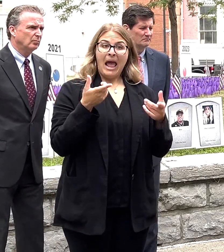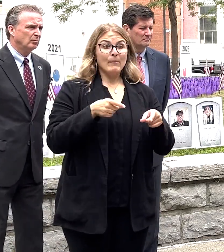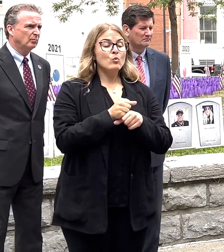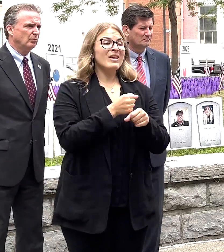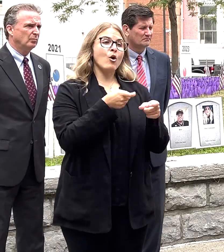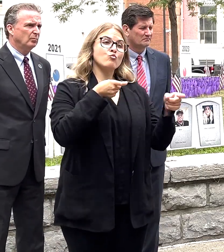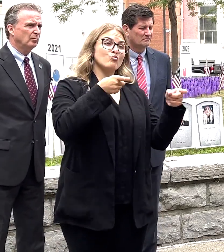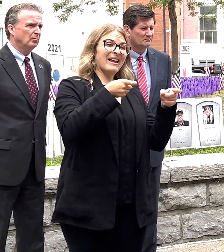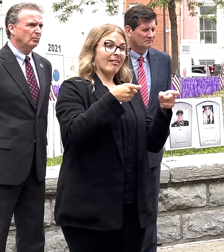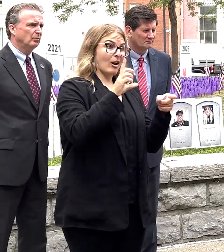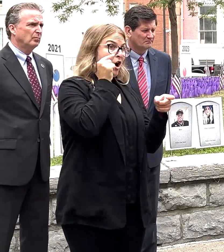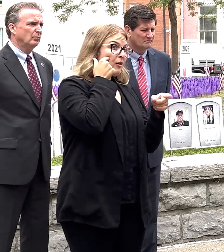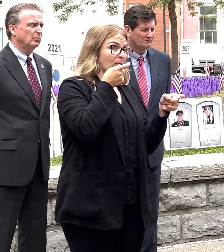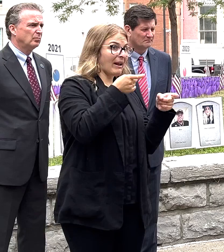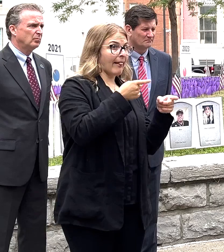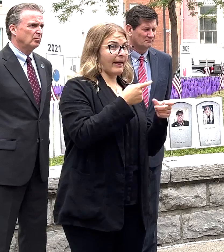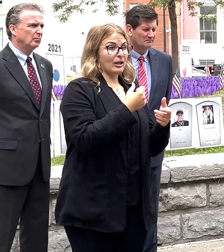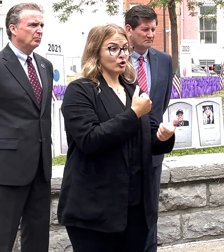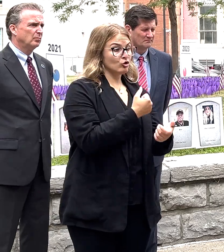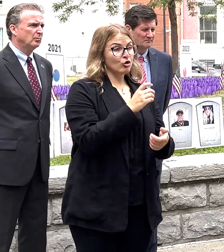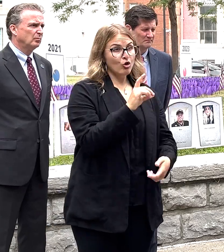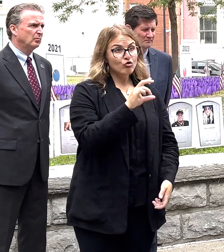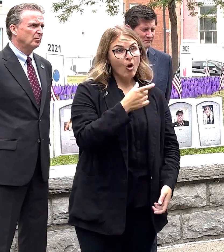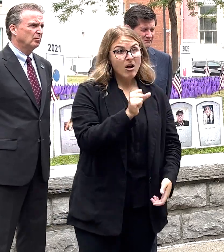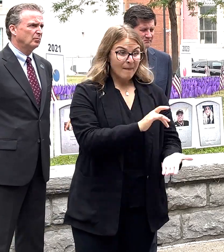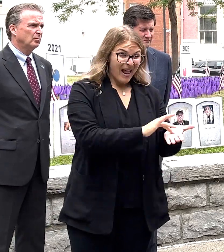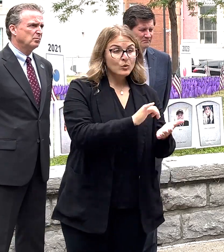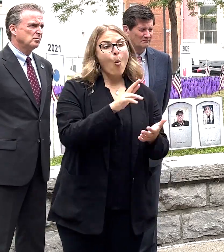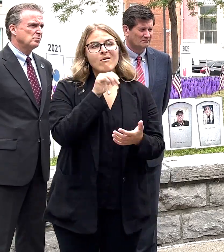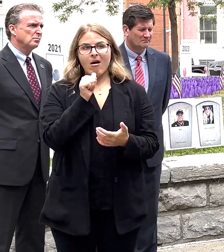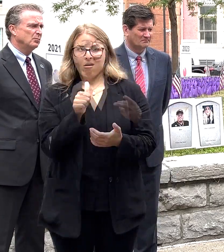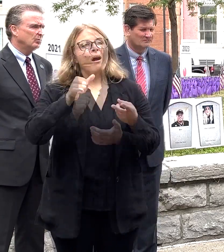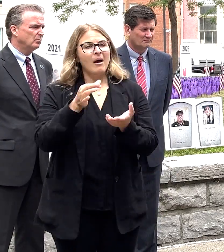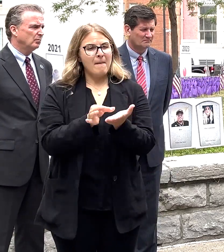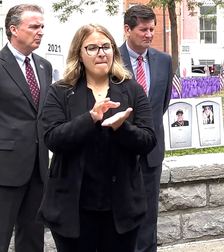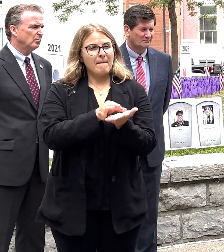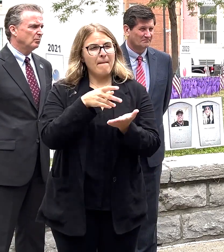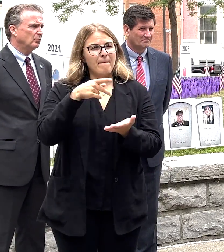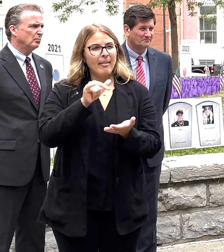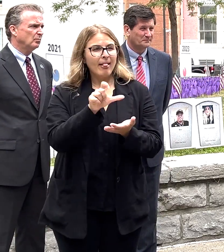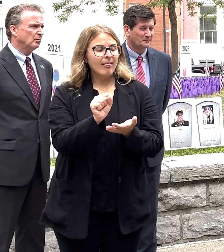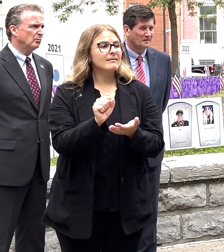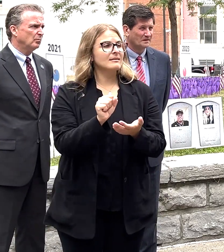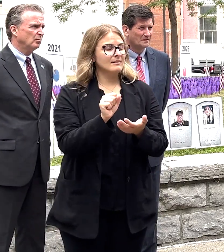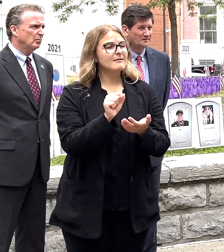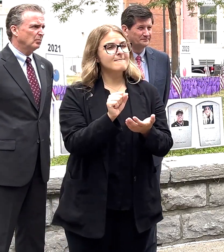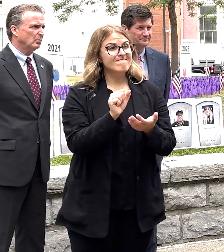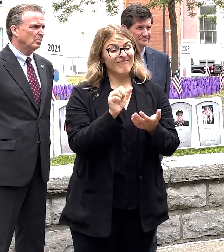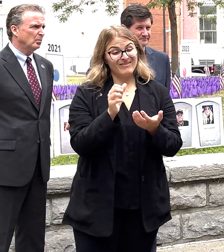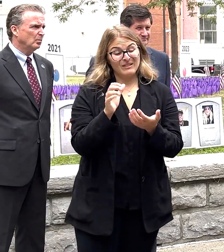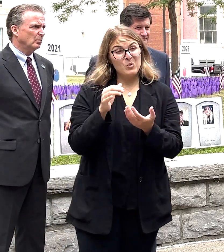or unregulated drugs. And we all know that unregulated drugs, are all likely to be contaminated with fentanyl,